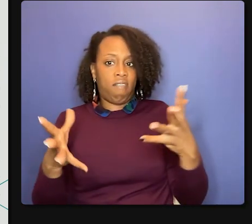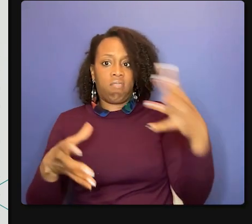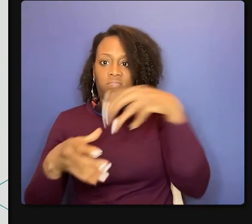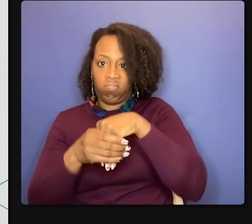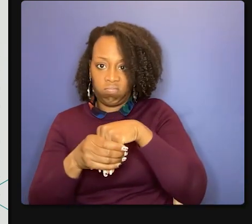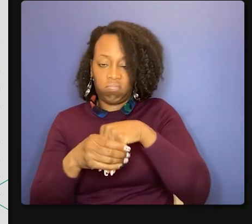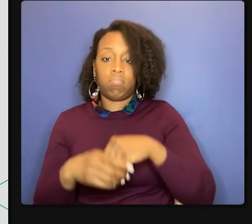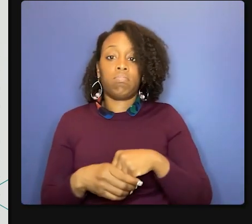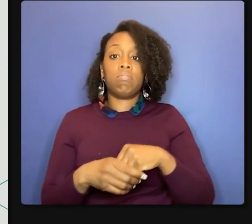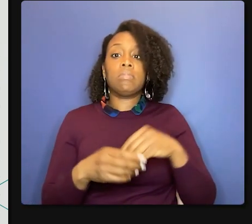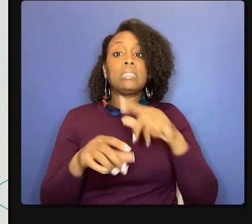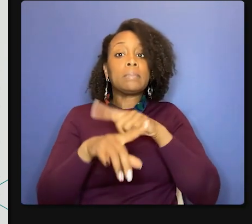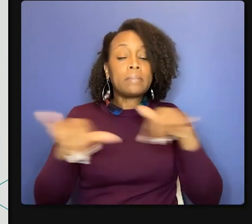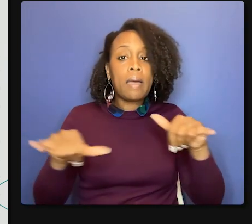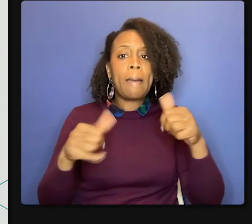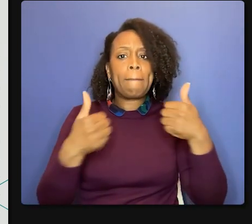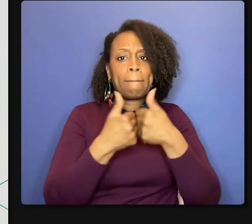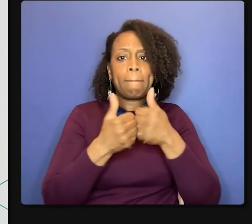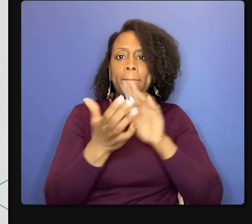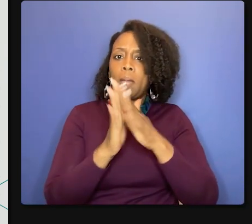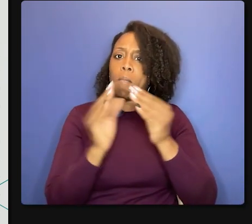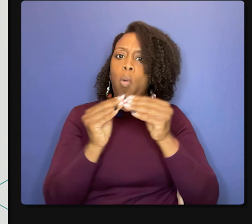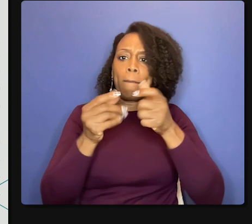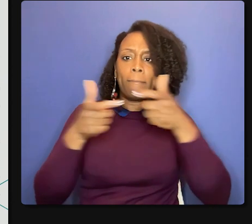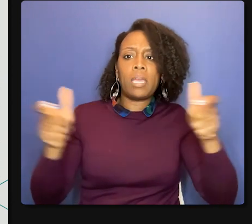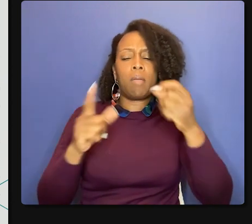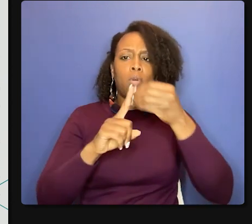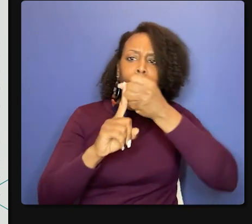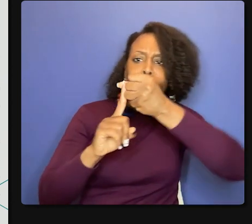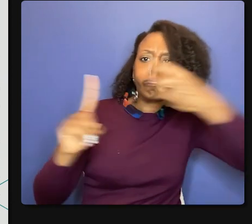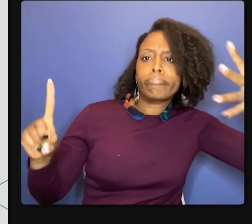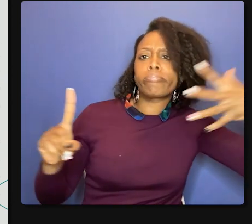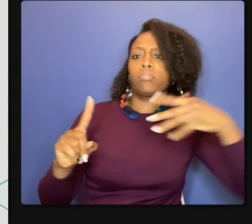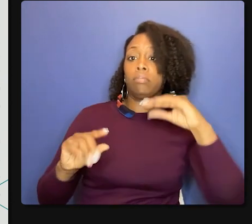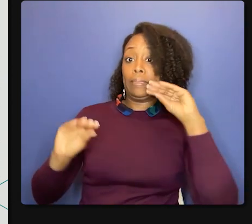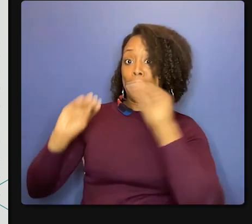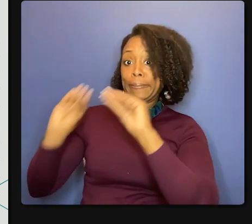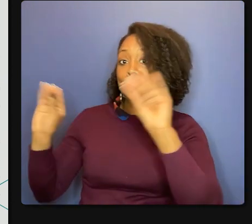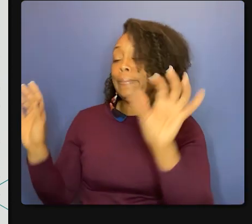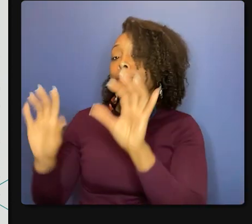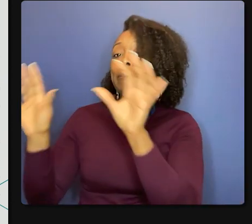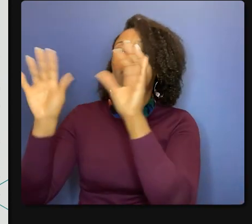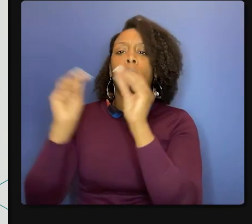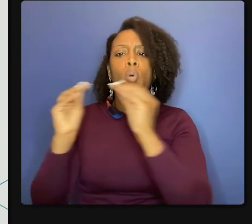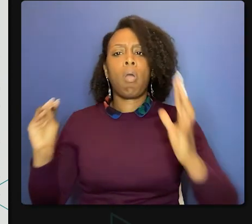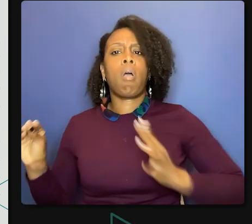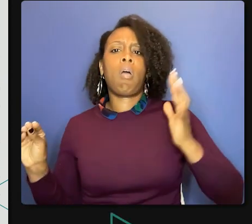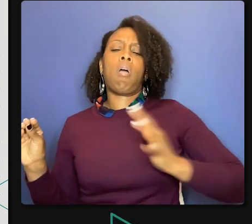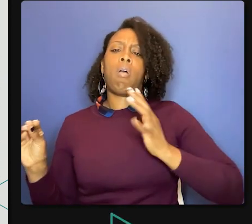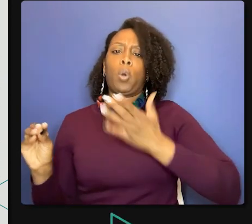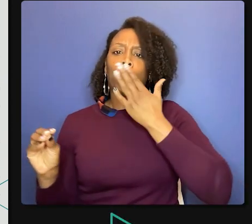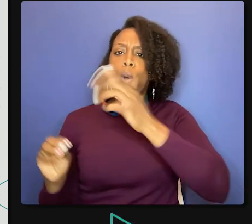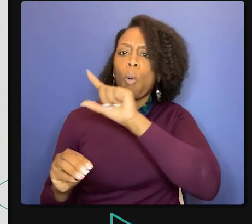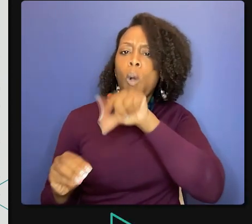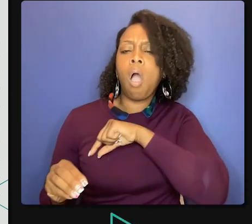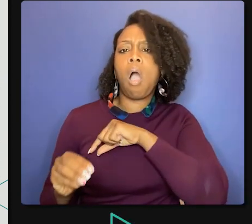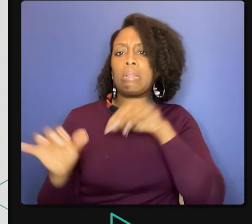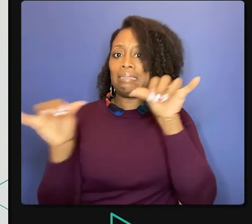Now meanwhile, games are getting larger. They're getting more expansive, and assets for those games are becoming higher fidelity,